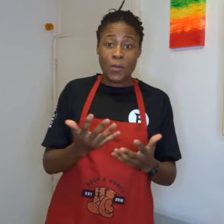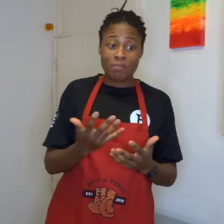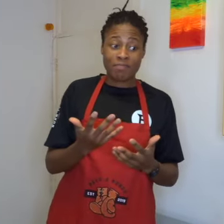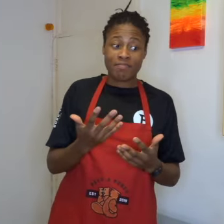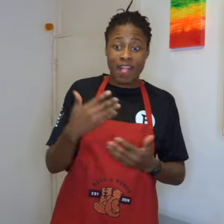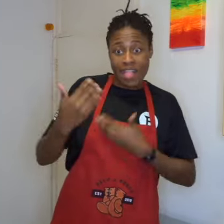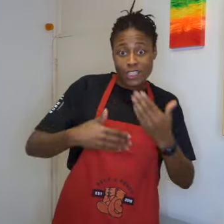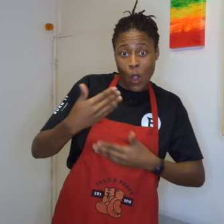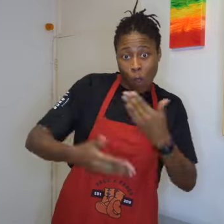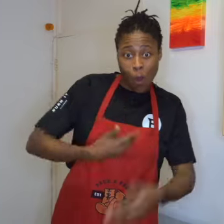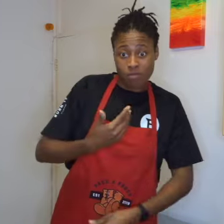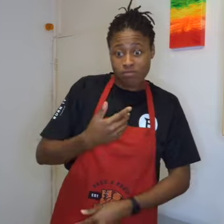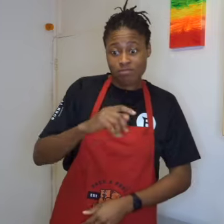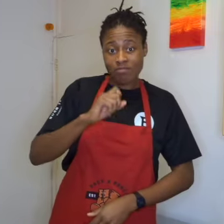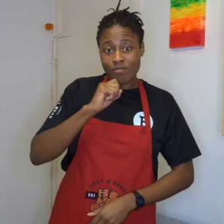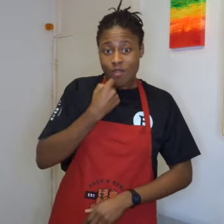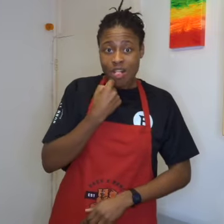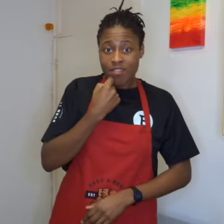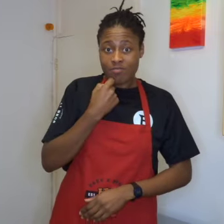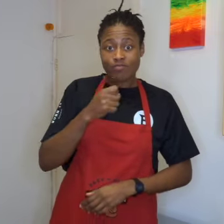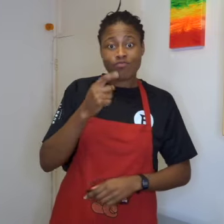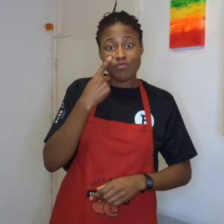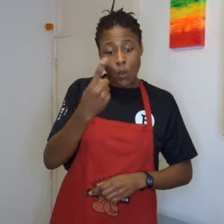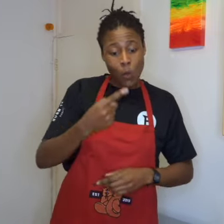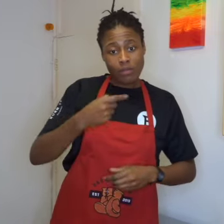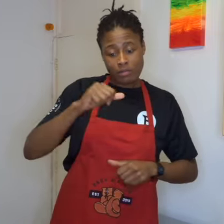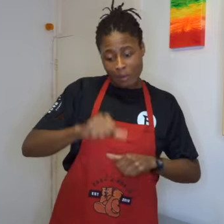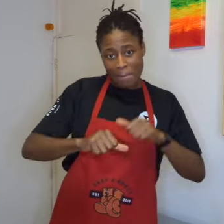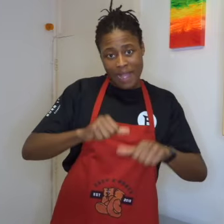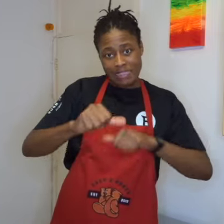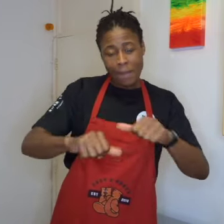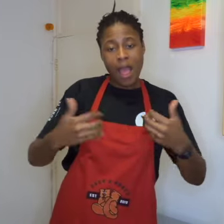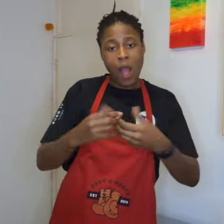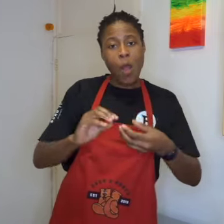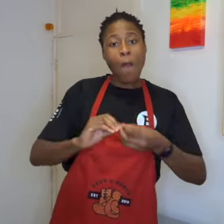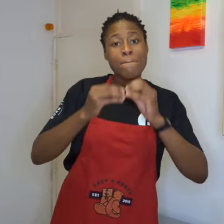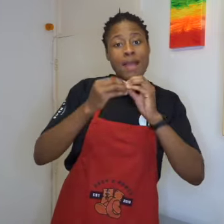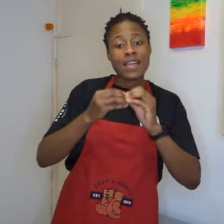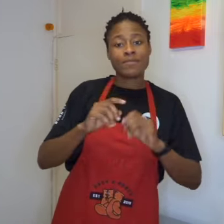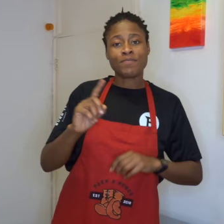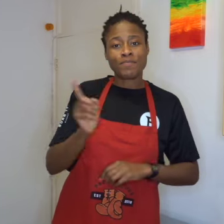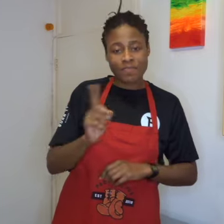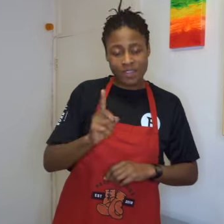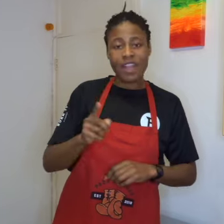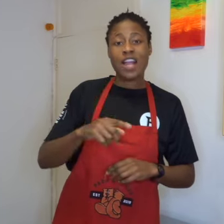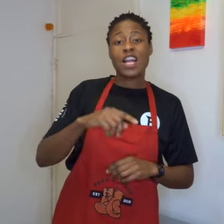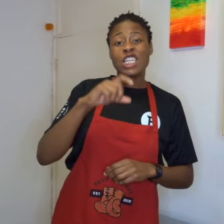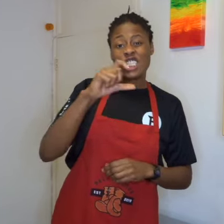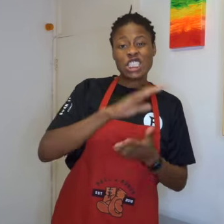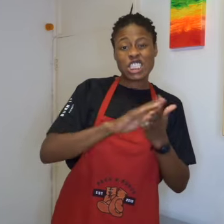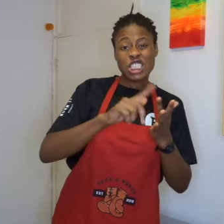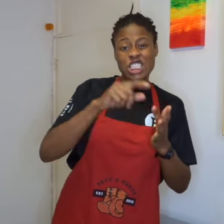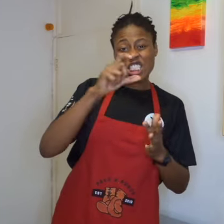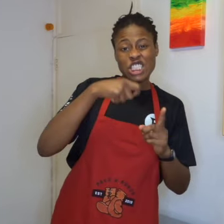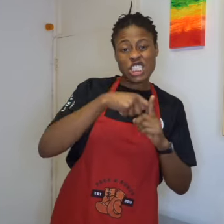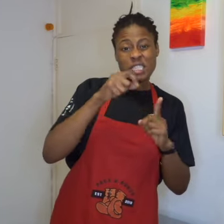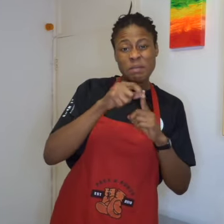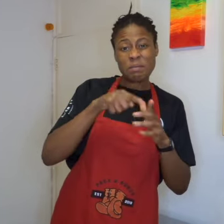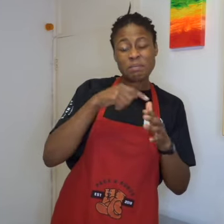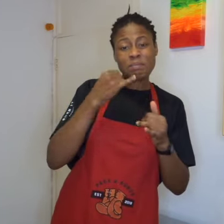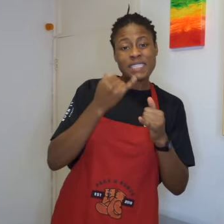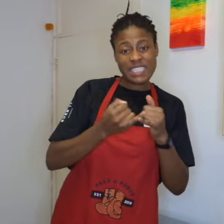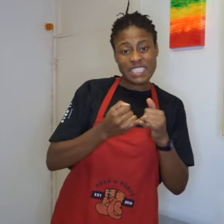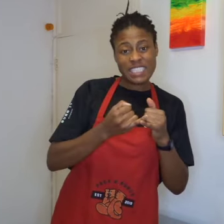So, let's go! I will show you a step by step process about how to make chickpea and aubergine